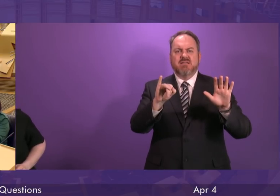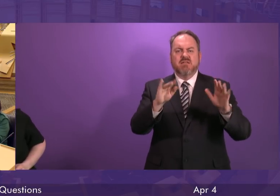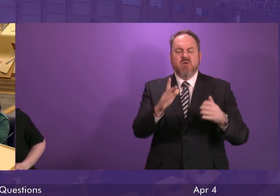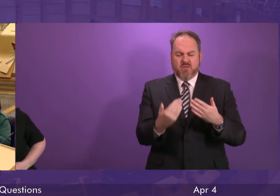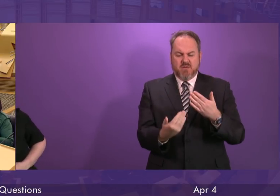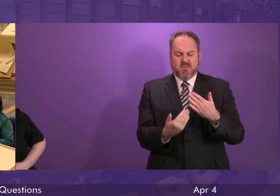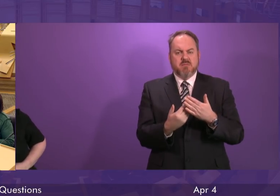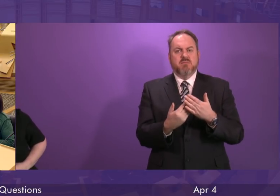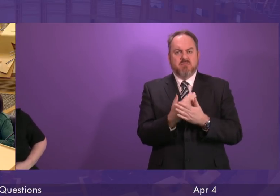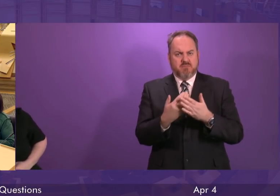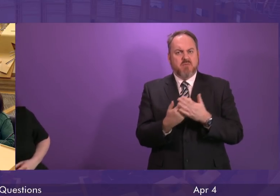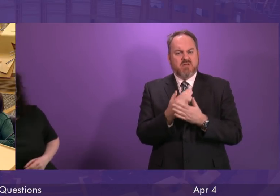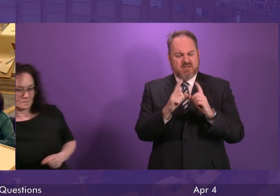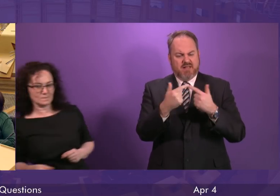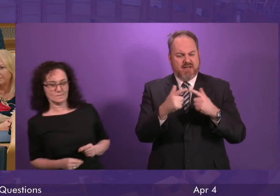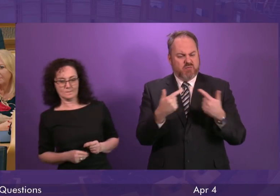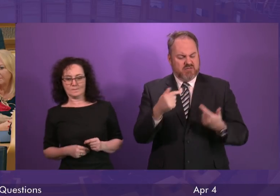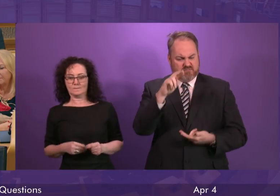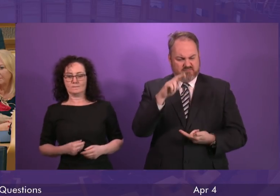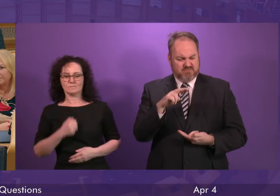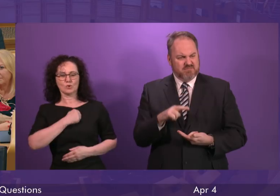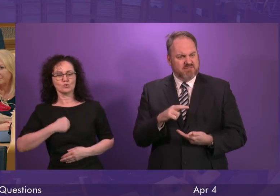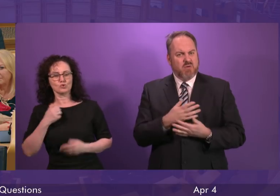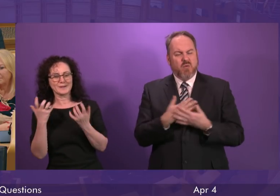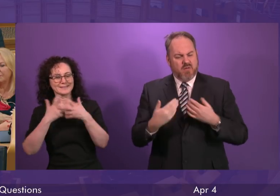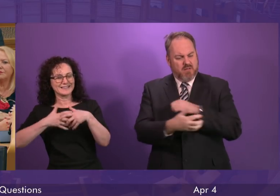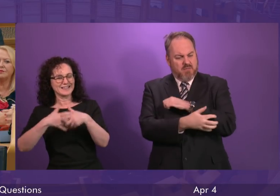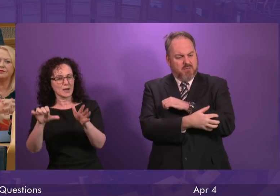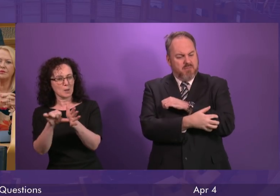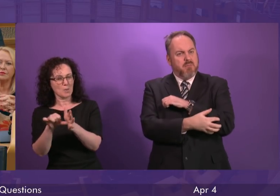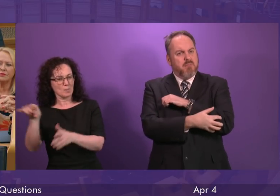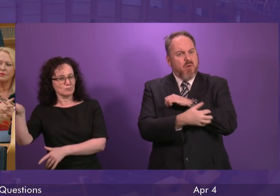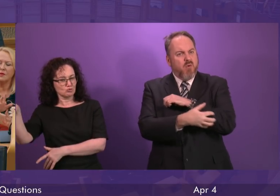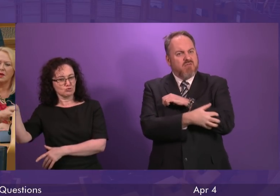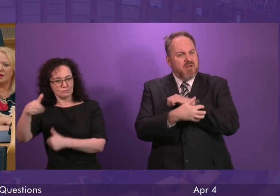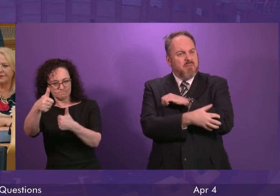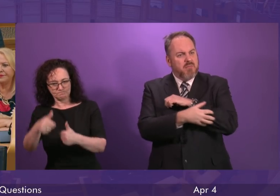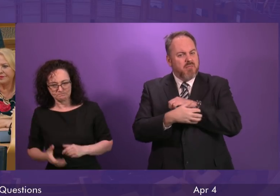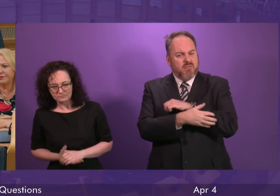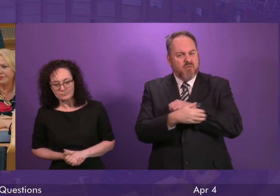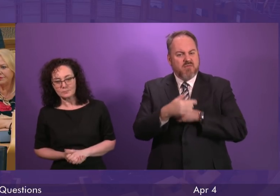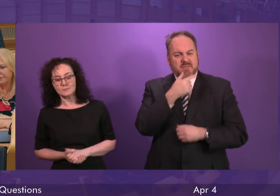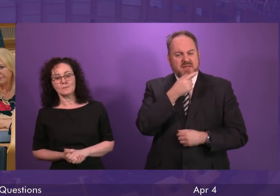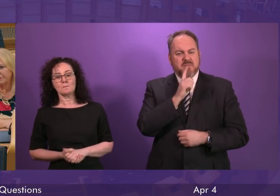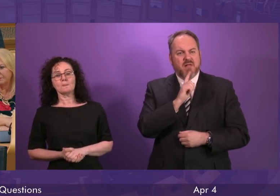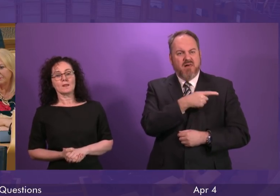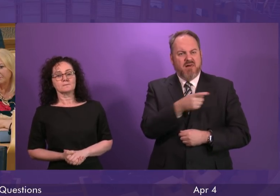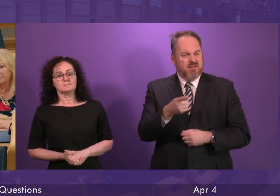modern languages being taken in secondary school, with children in deprived parts of Scotland by far the worst affected.